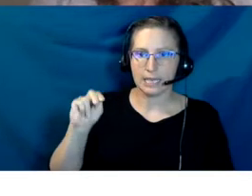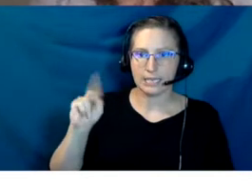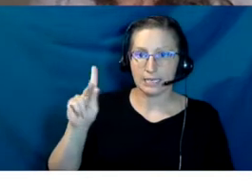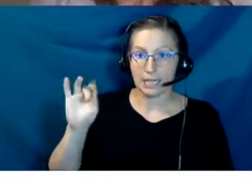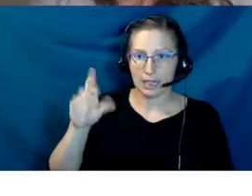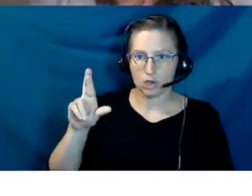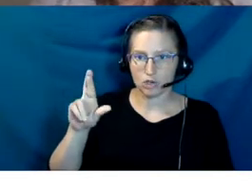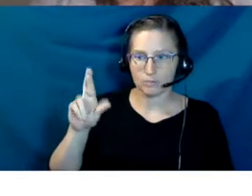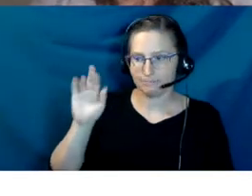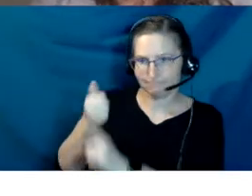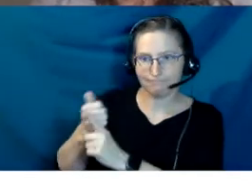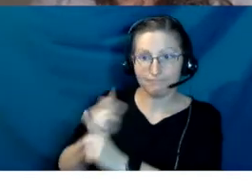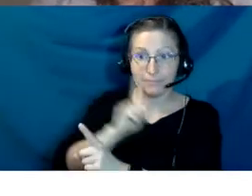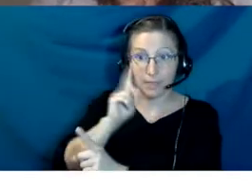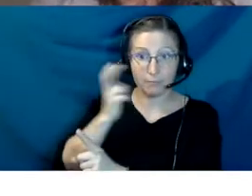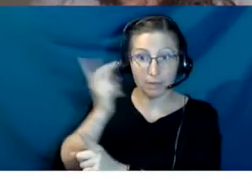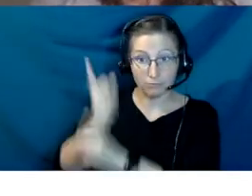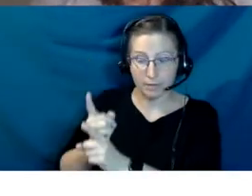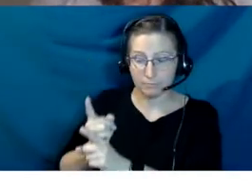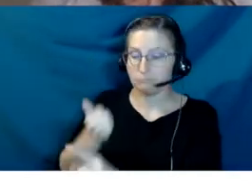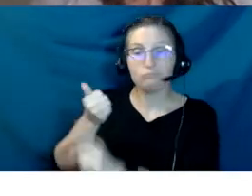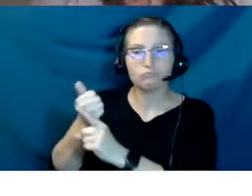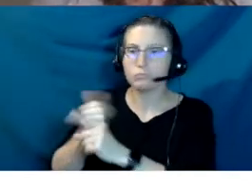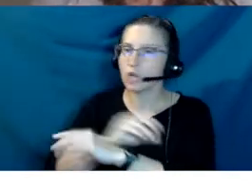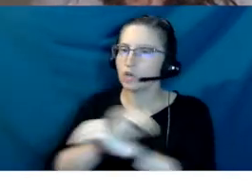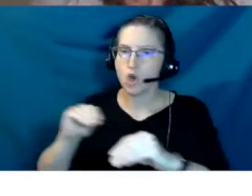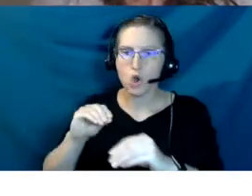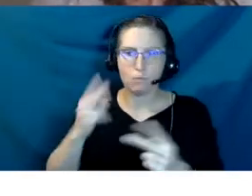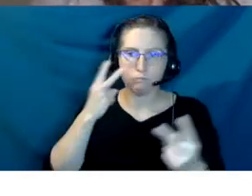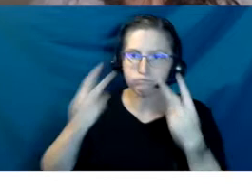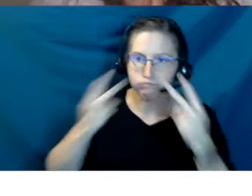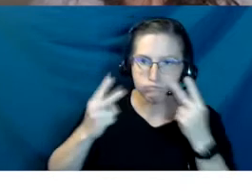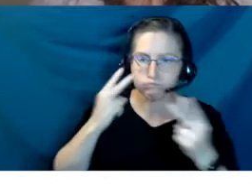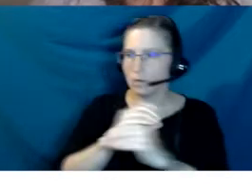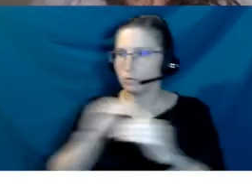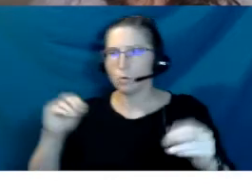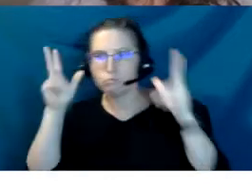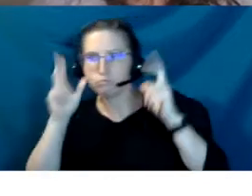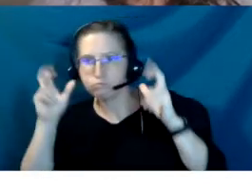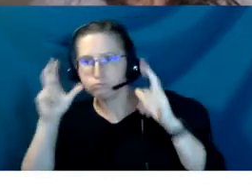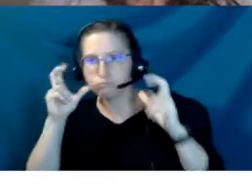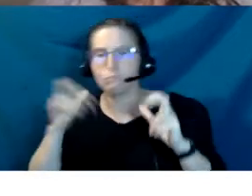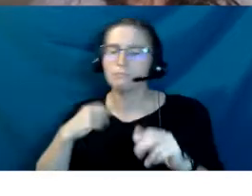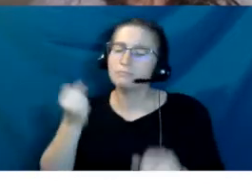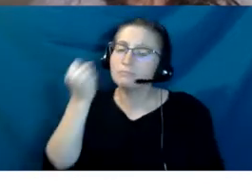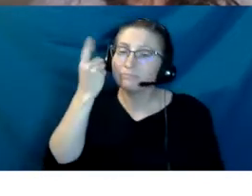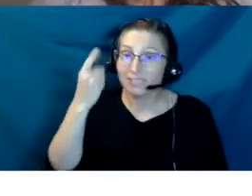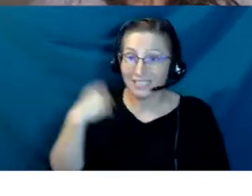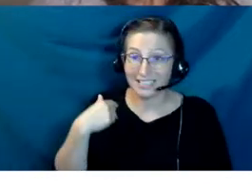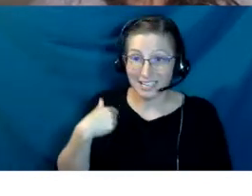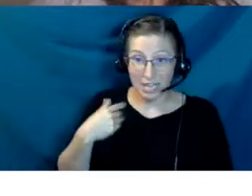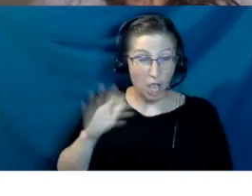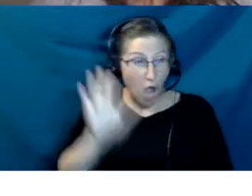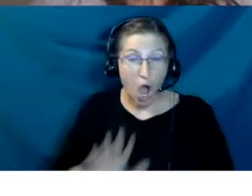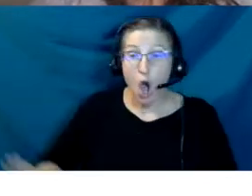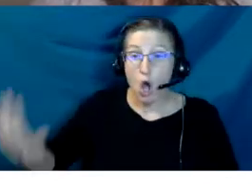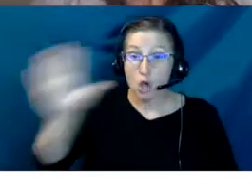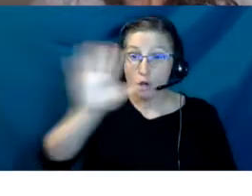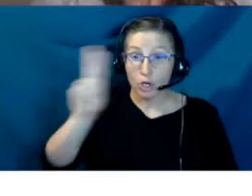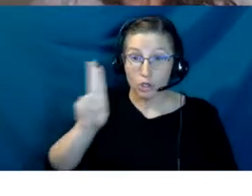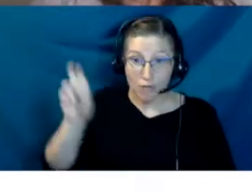had no access to auditory or visual information.But only 1% of students nationwide have no